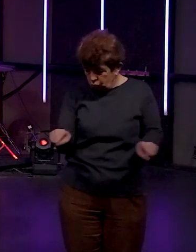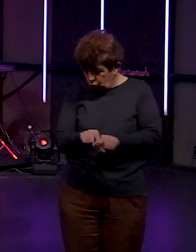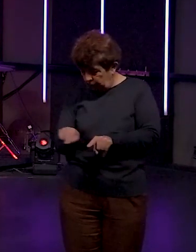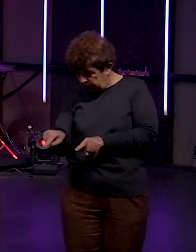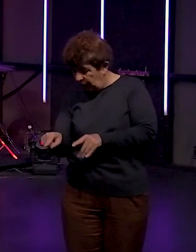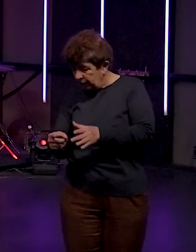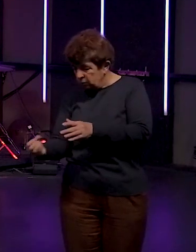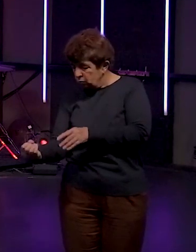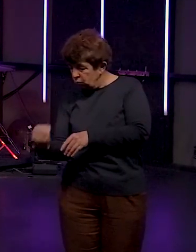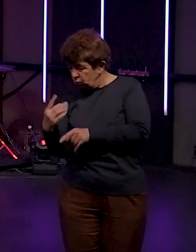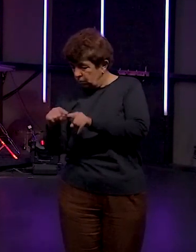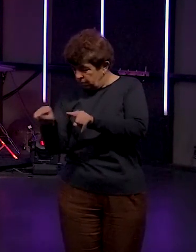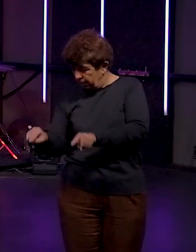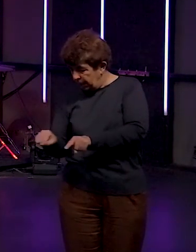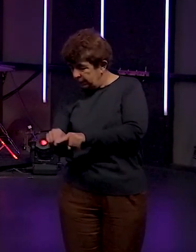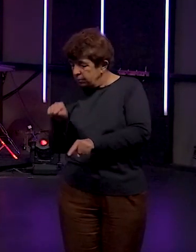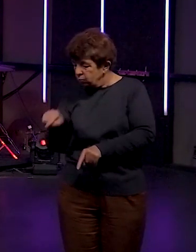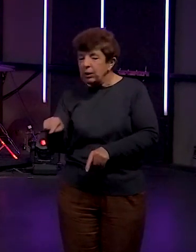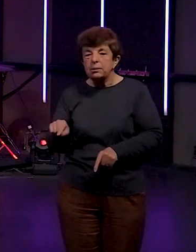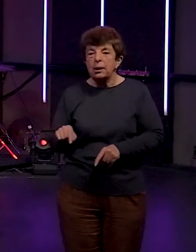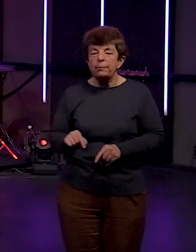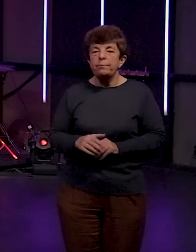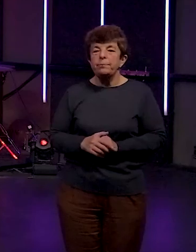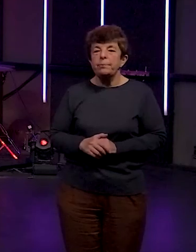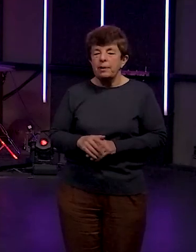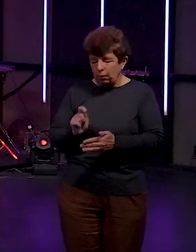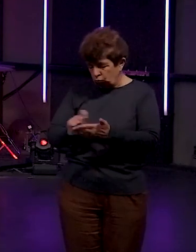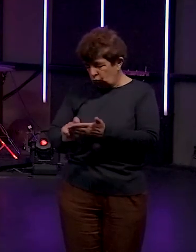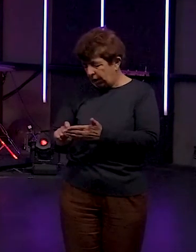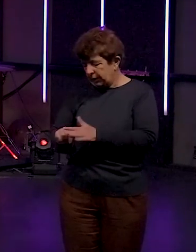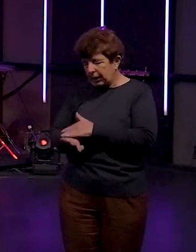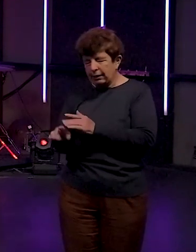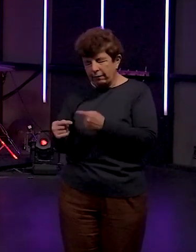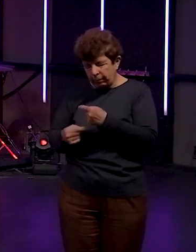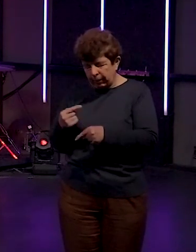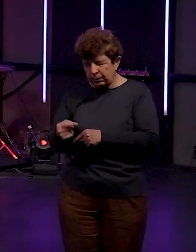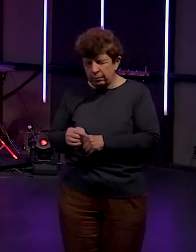encourage you just to press that and to fill in the details and we'll do our